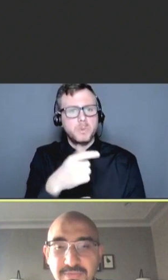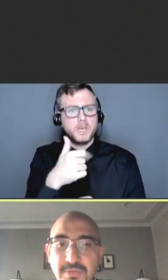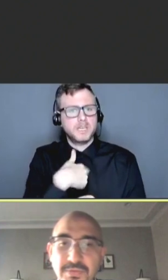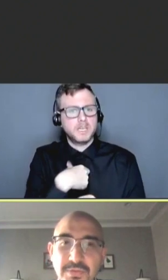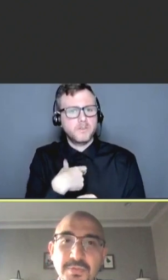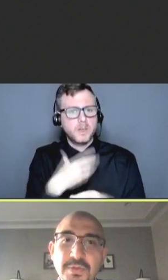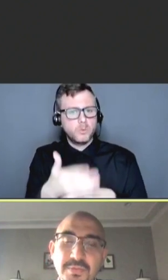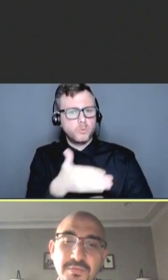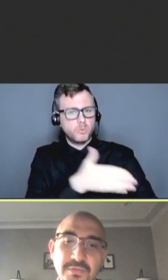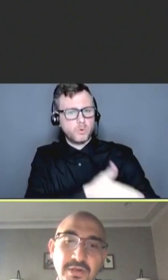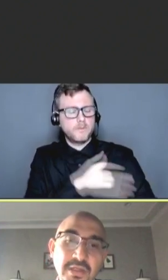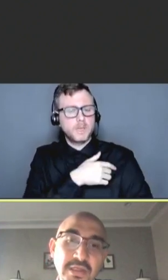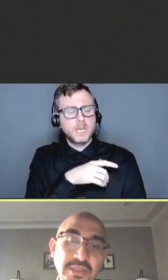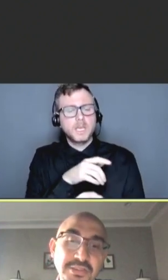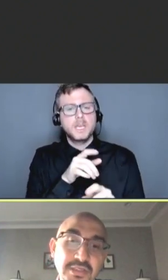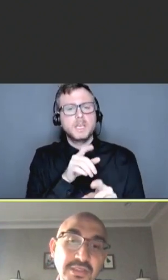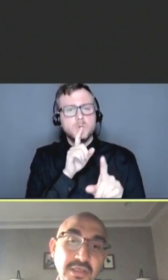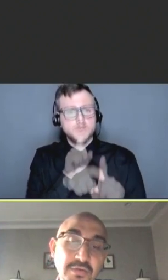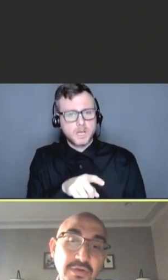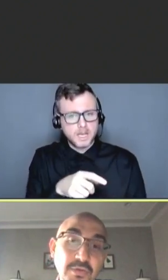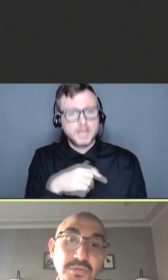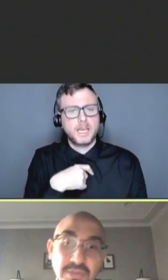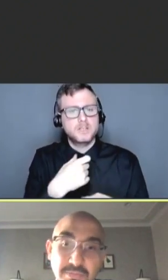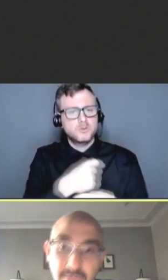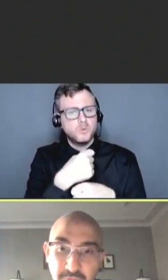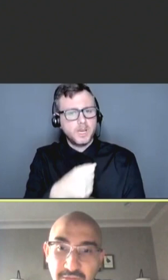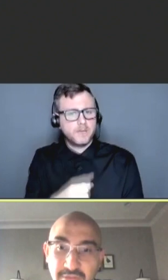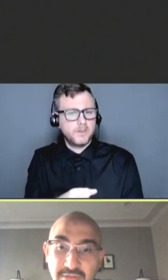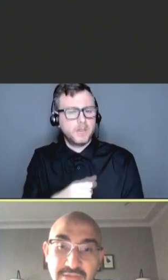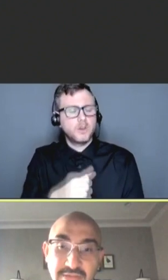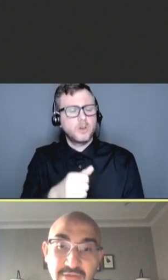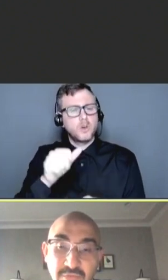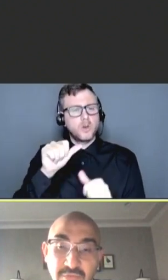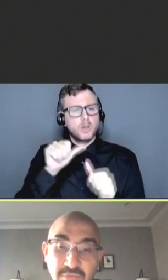but also responsible for generating our long-term memory. And this is in the form